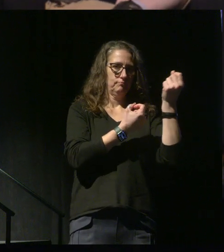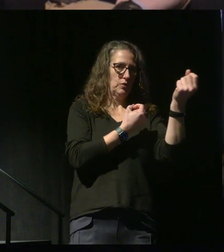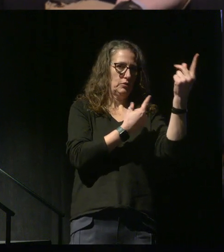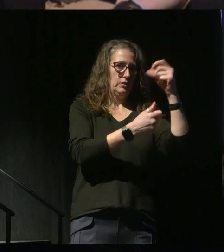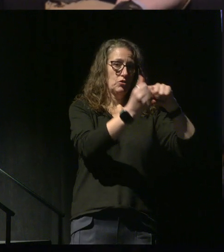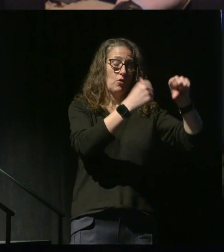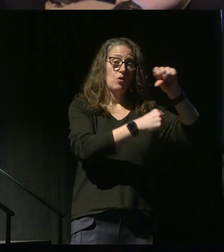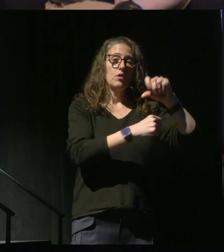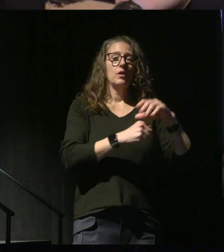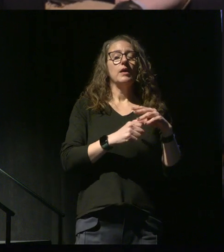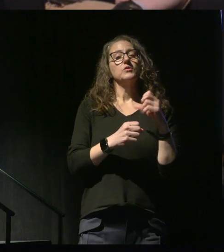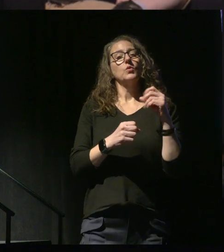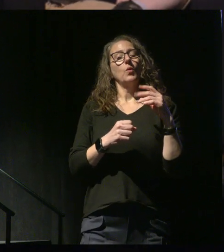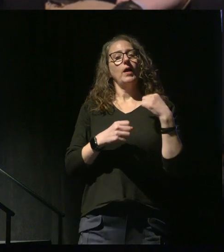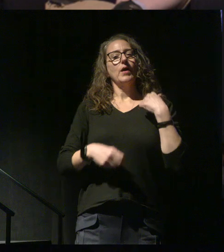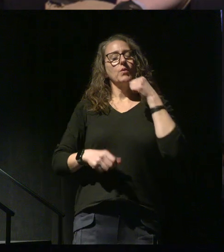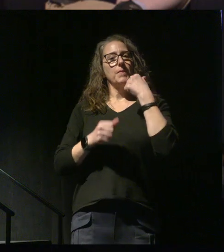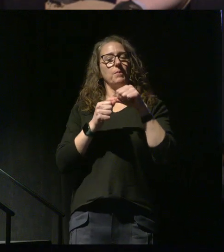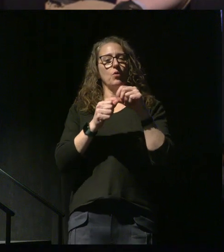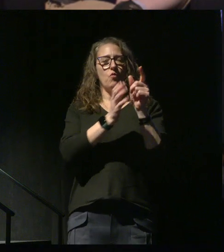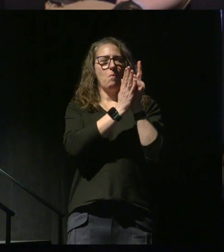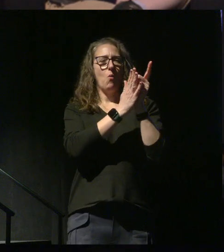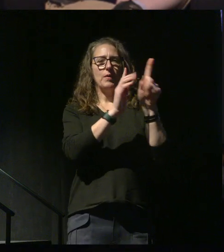And I remember the moment when she said,